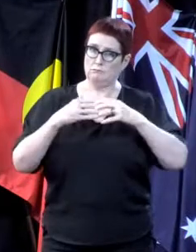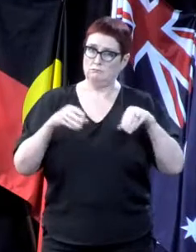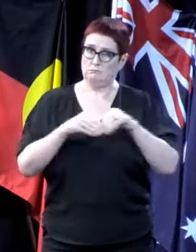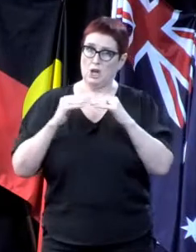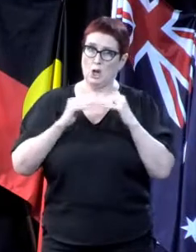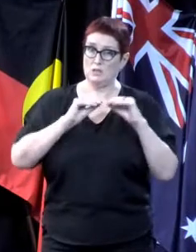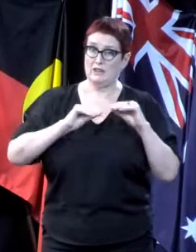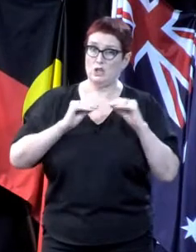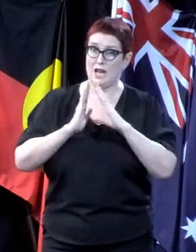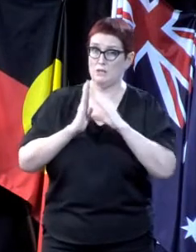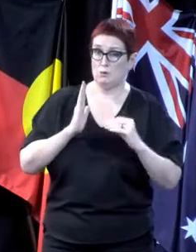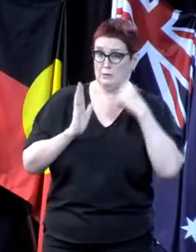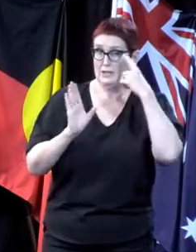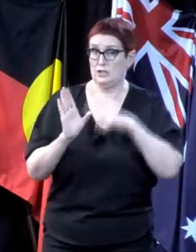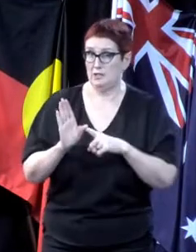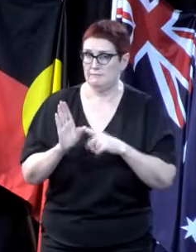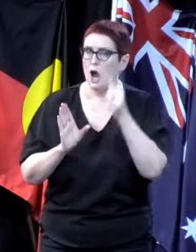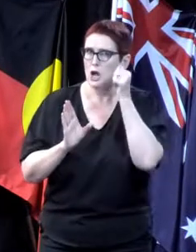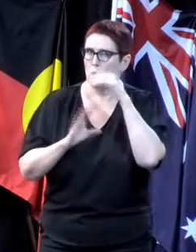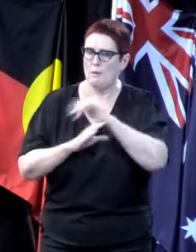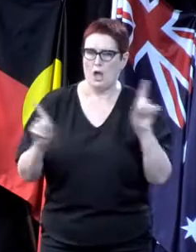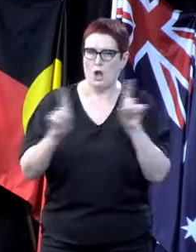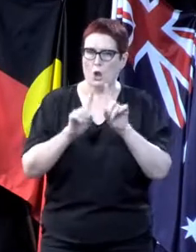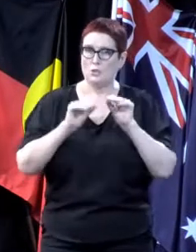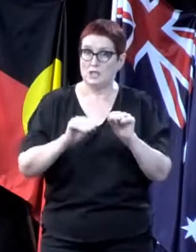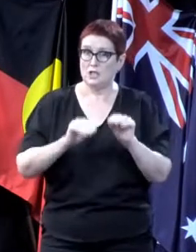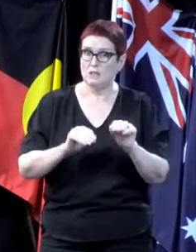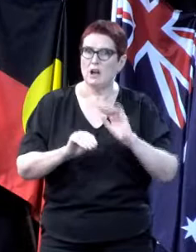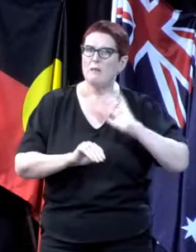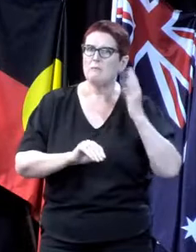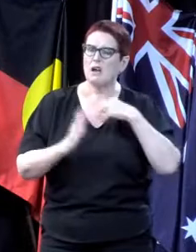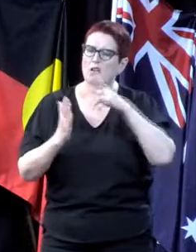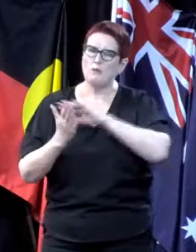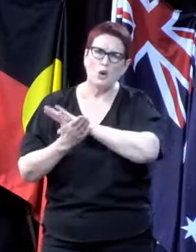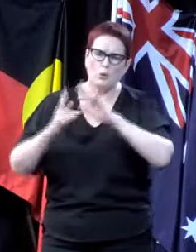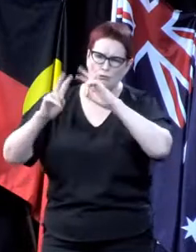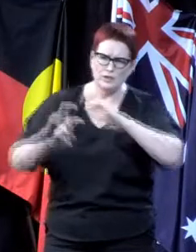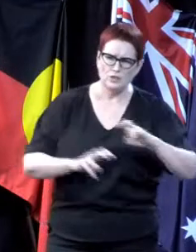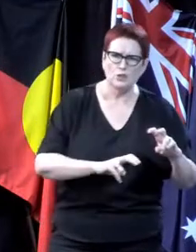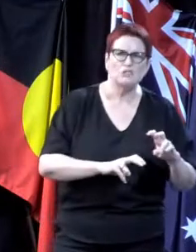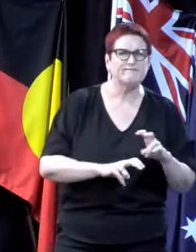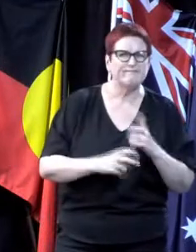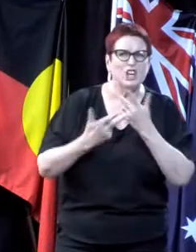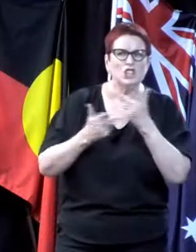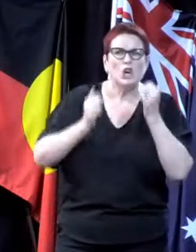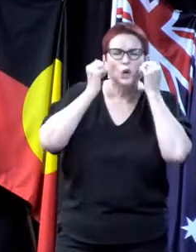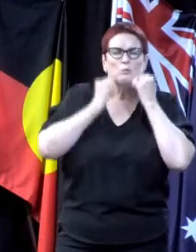I was aware of the co-teaching model presented and had read the research that supported this as an inclusive practice to support inclusion.